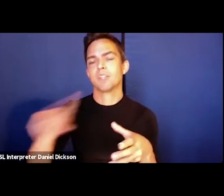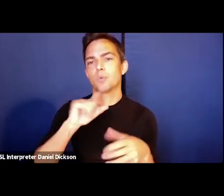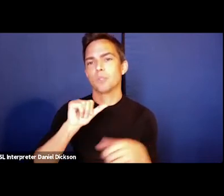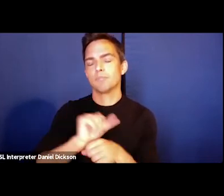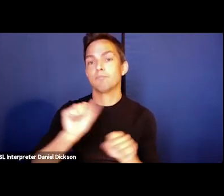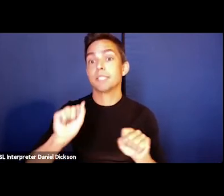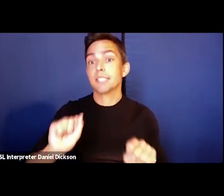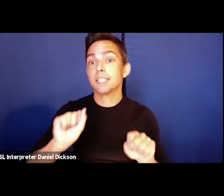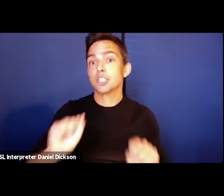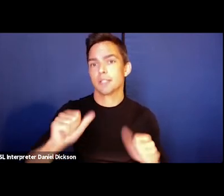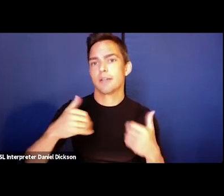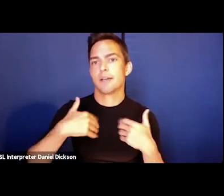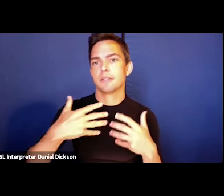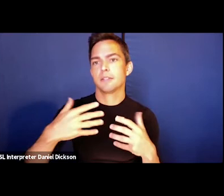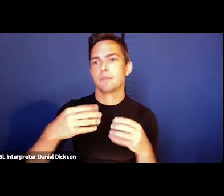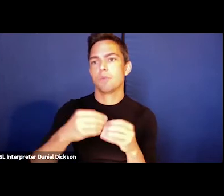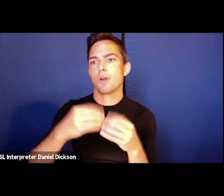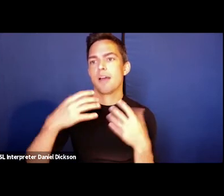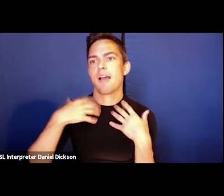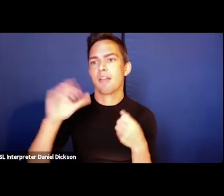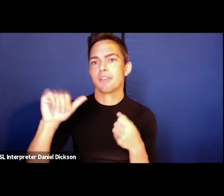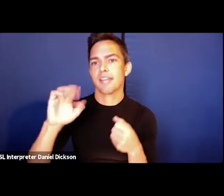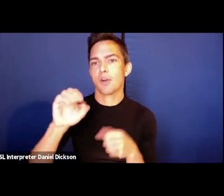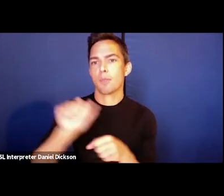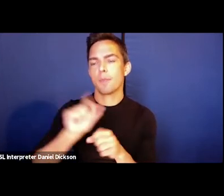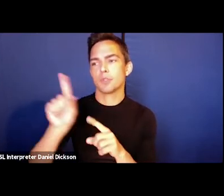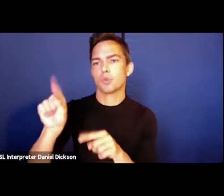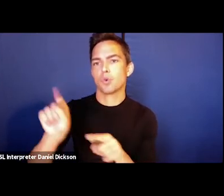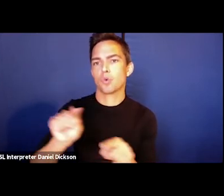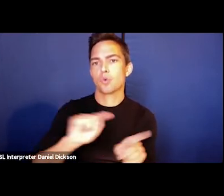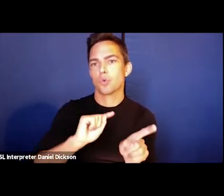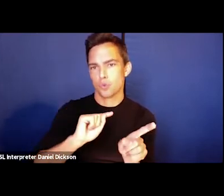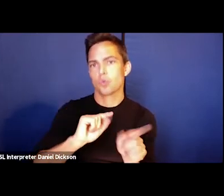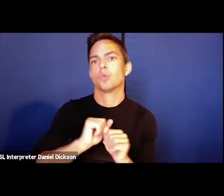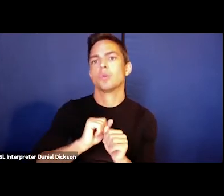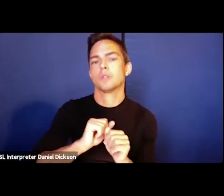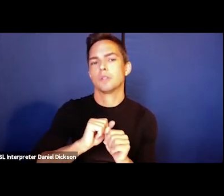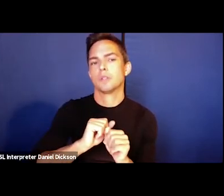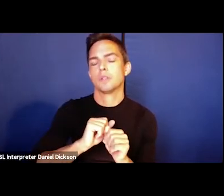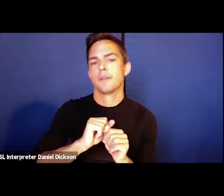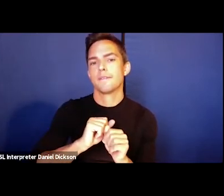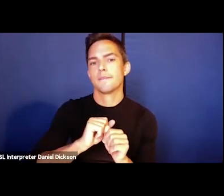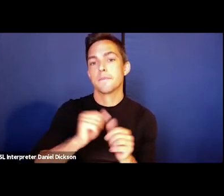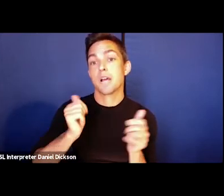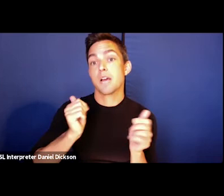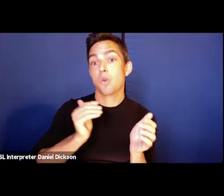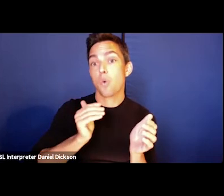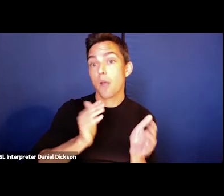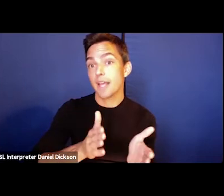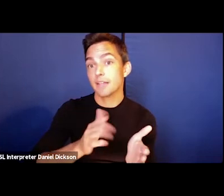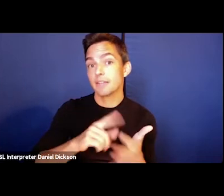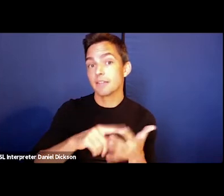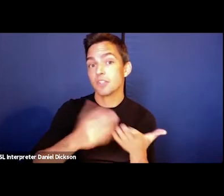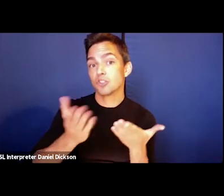has more health care appointments to attend and the way that those services were shut down